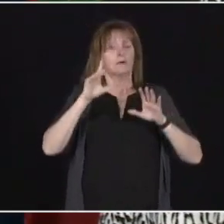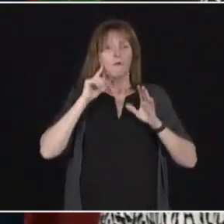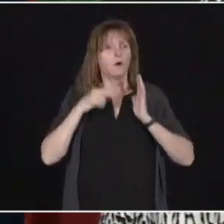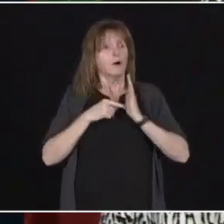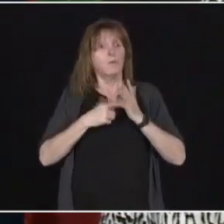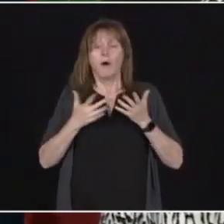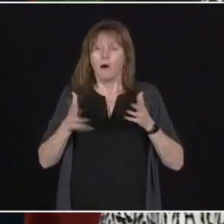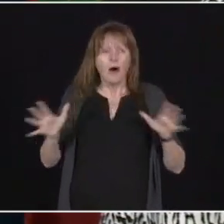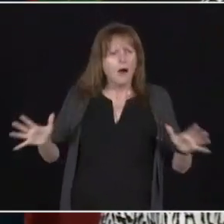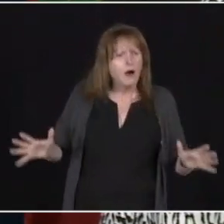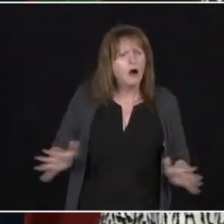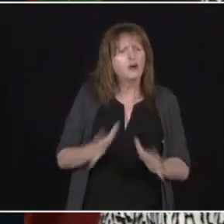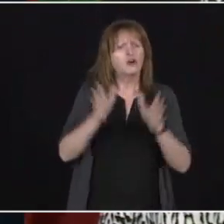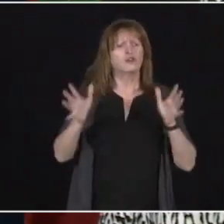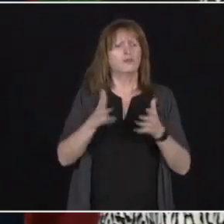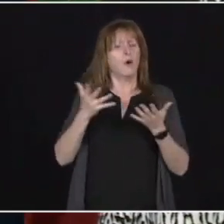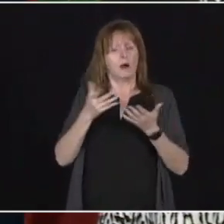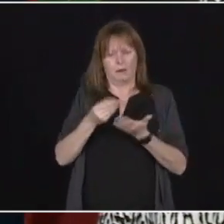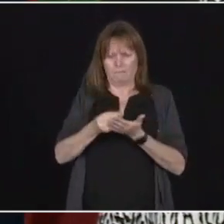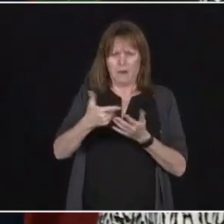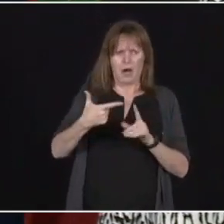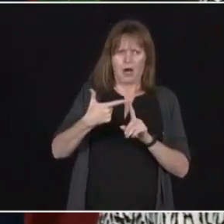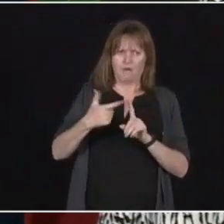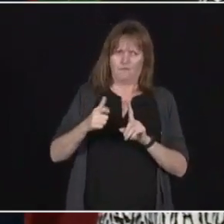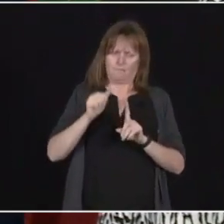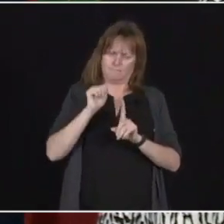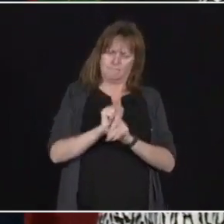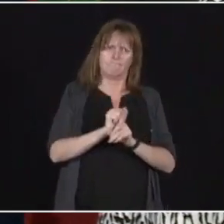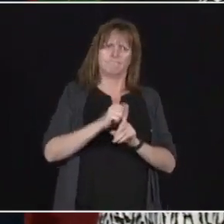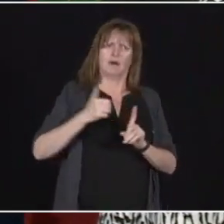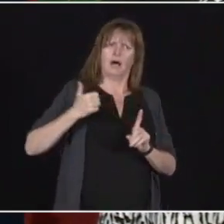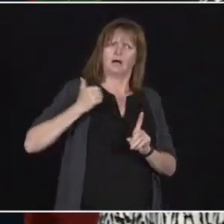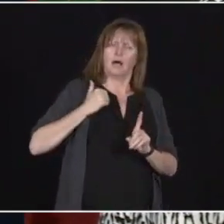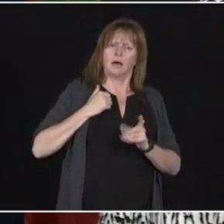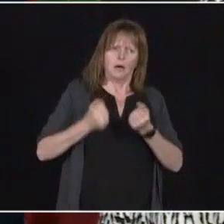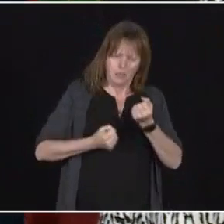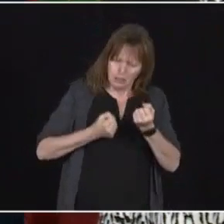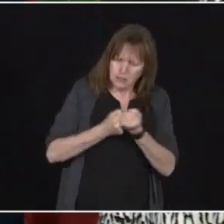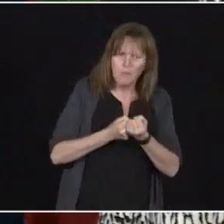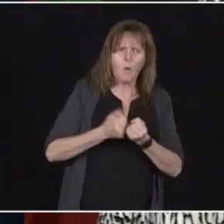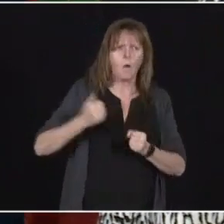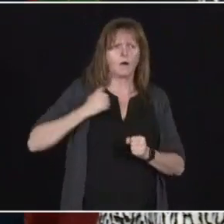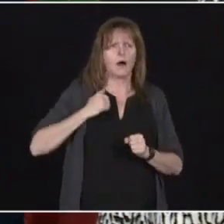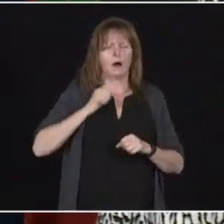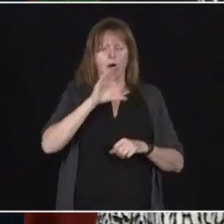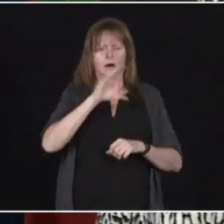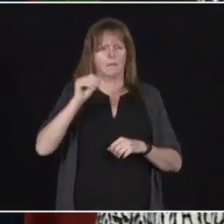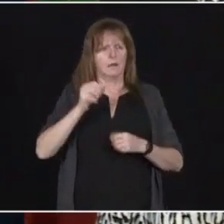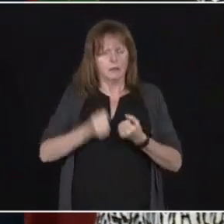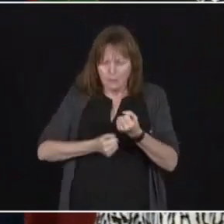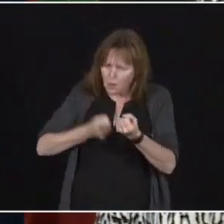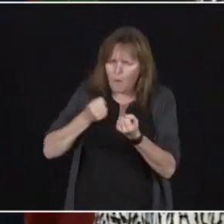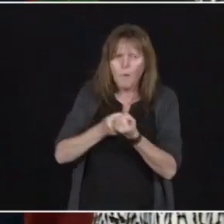My head. We have a great plan about you know, telling the people, let's by Canadian. Let's support Canadian companies. Let's support Ontario-based